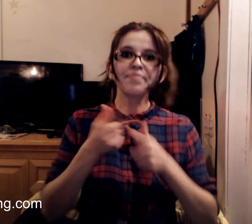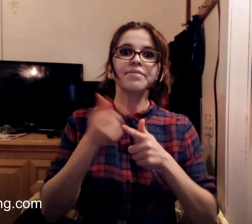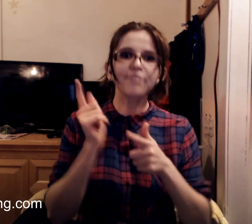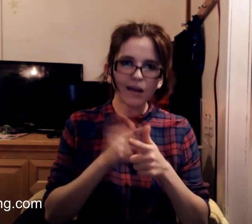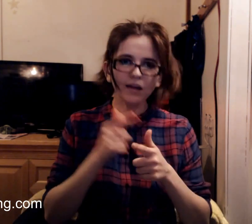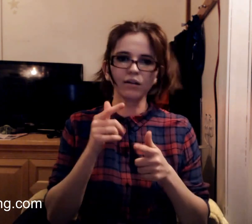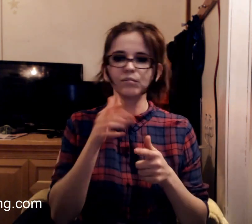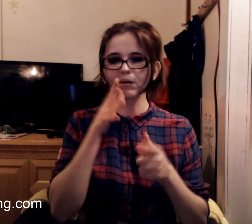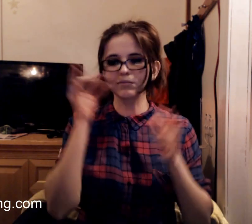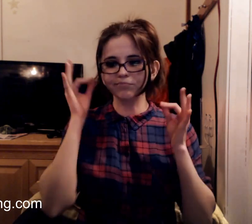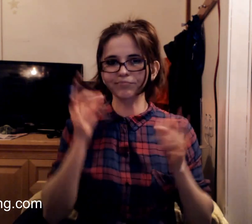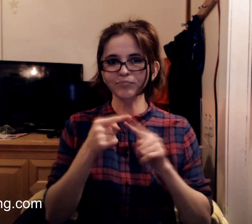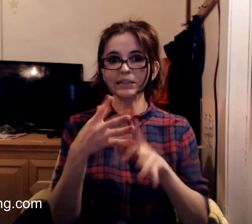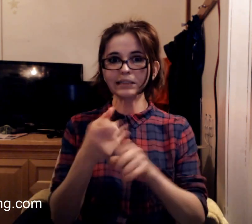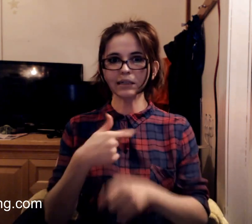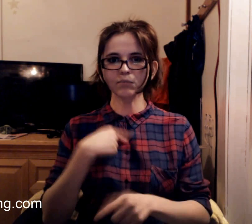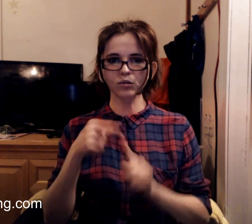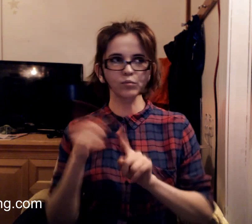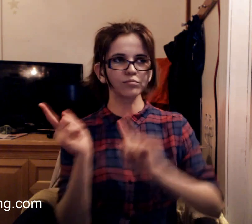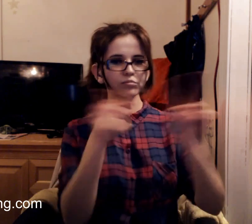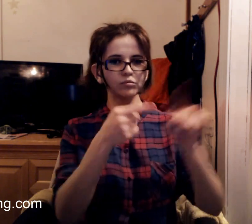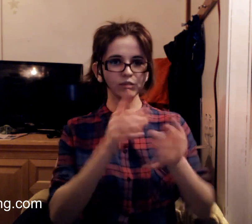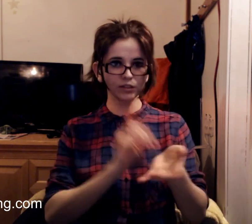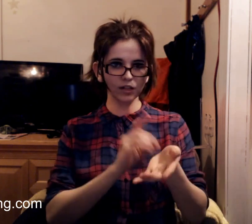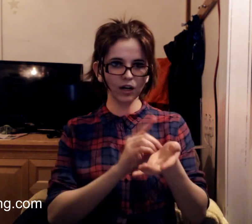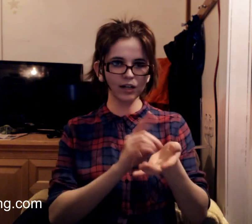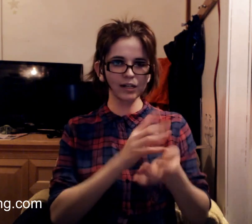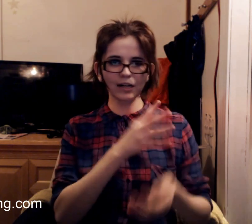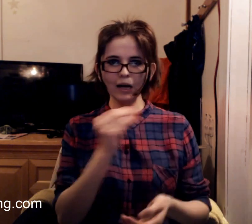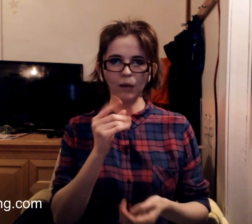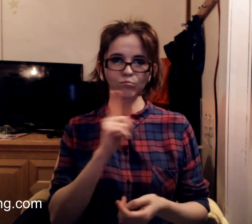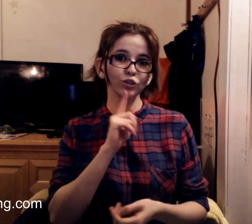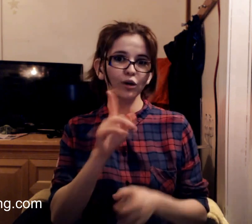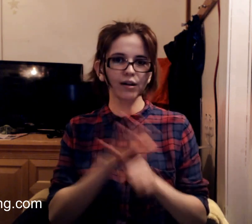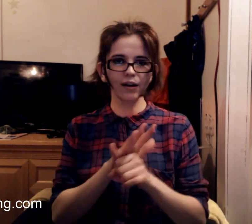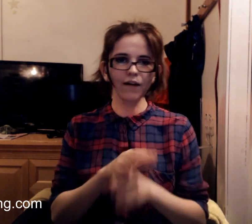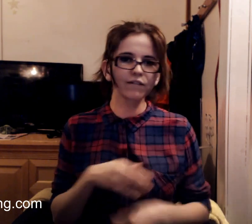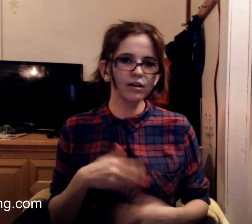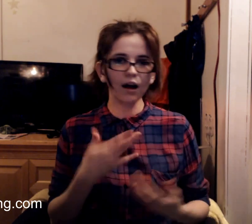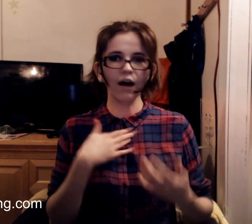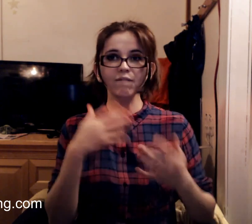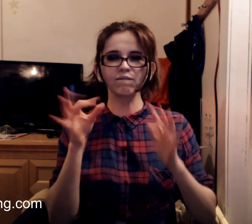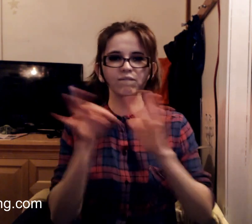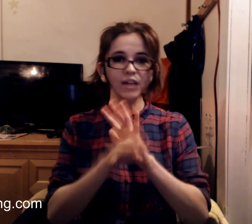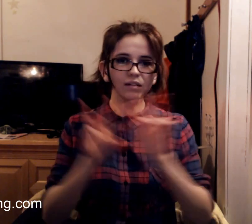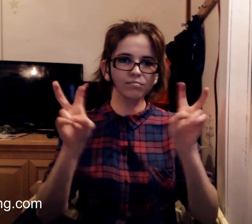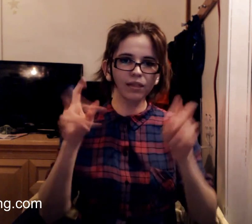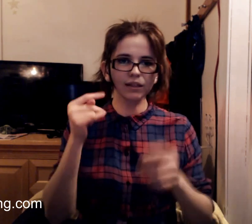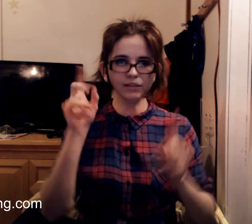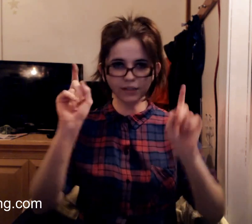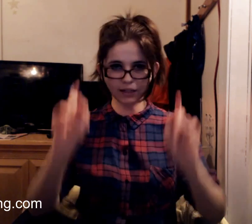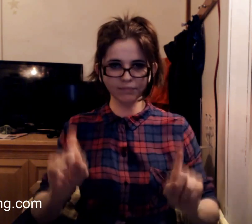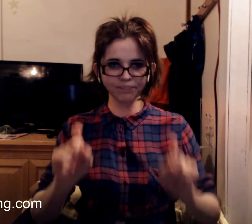Then mom decided to take me to see the doctor. And sure enough, I failed the hearing test.